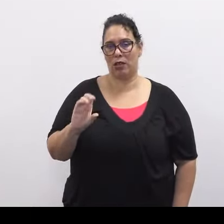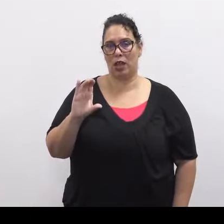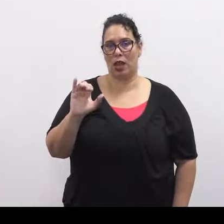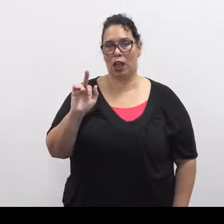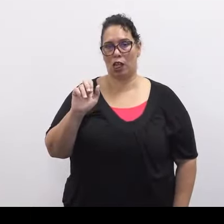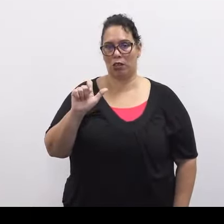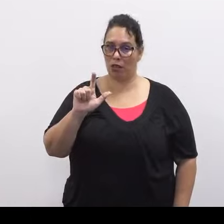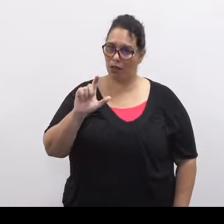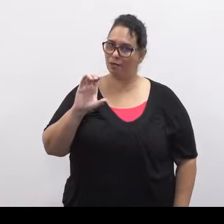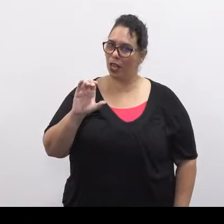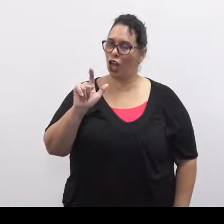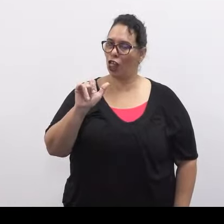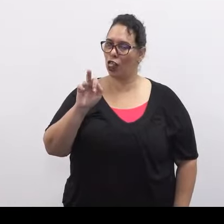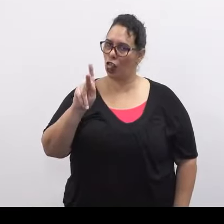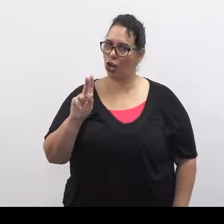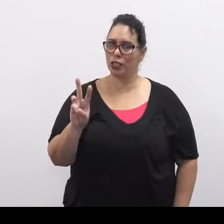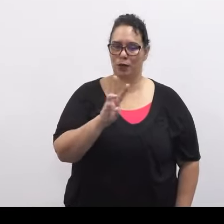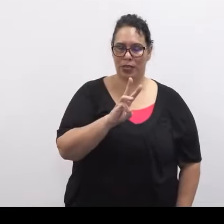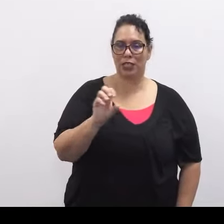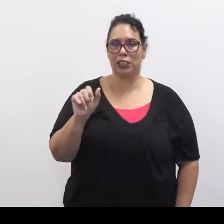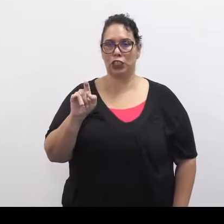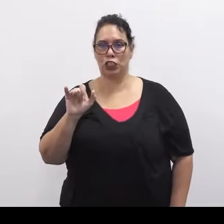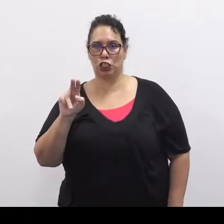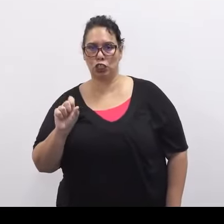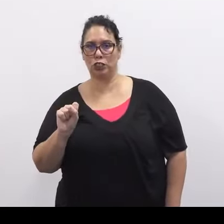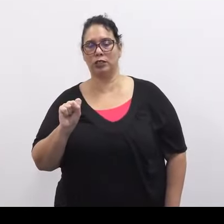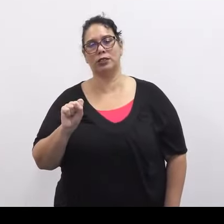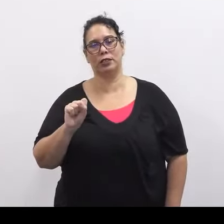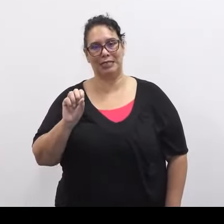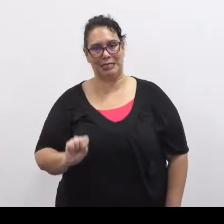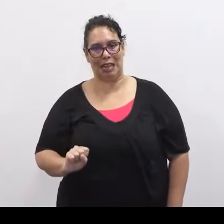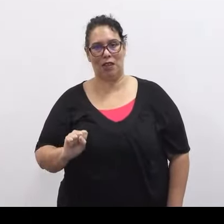Stearns and Atherton to the south, and the 405 Freeway to the north.